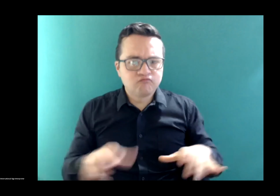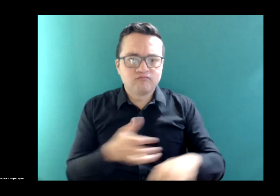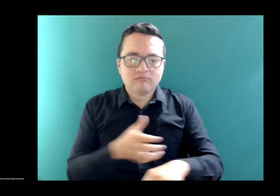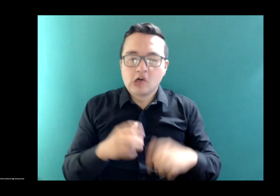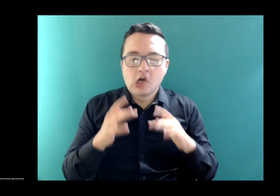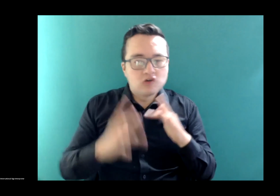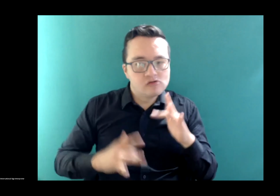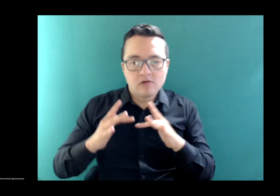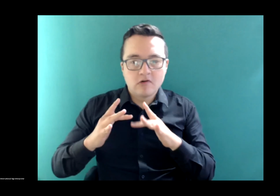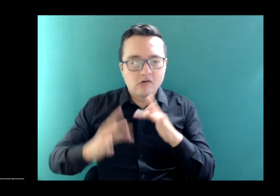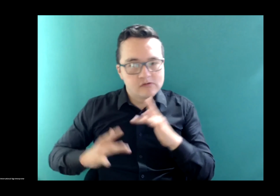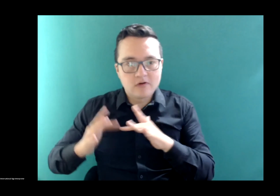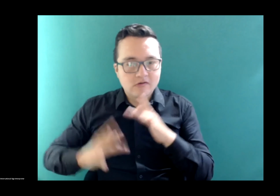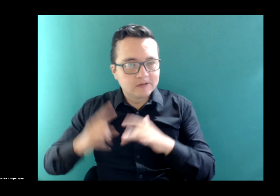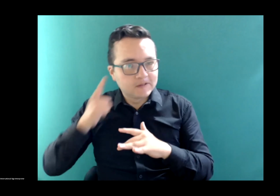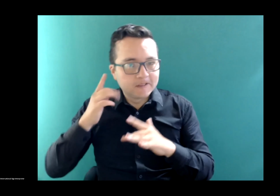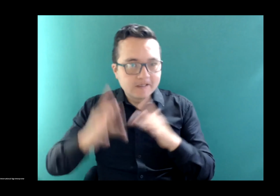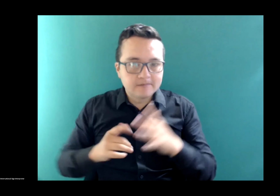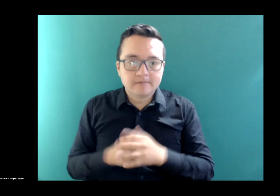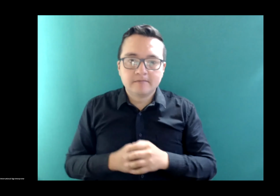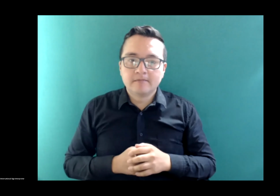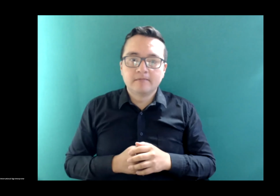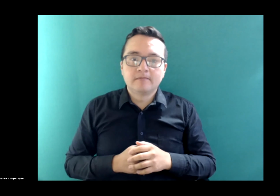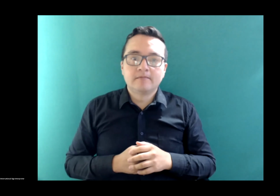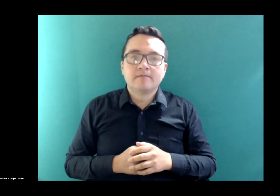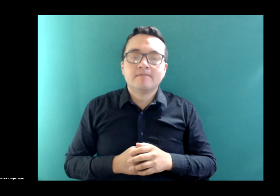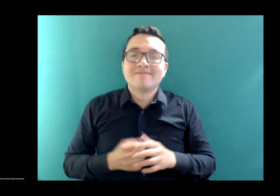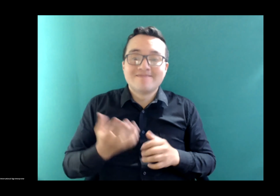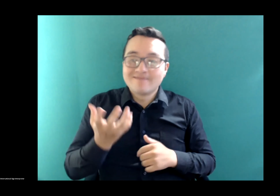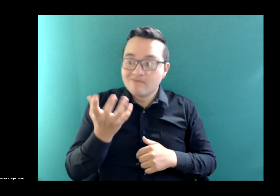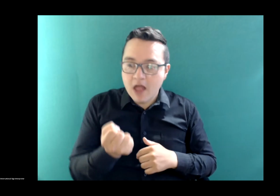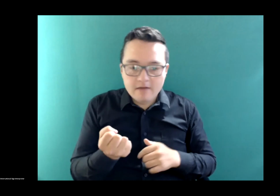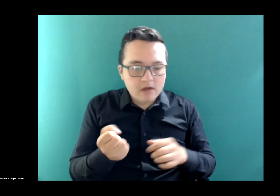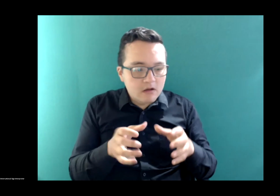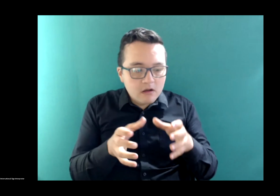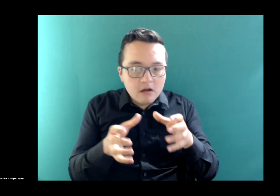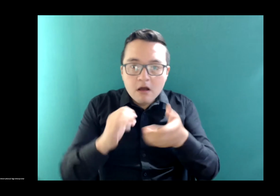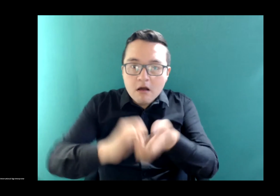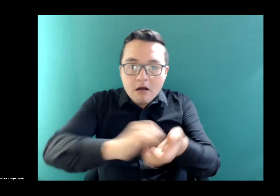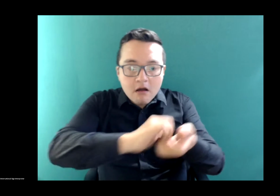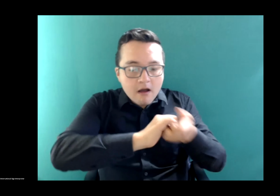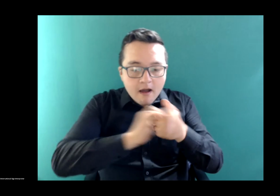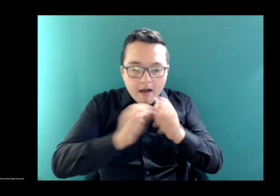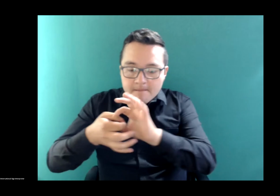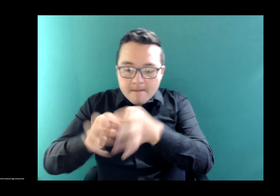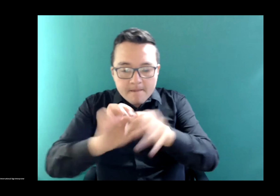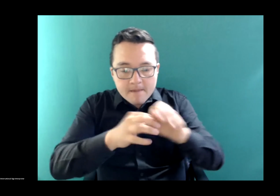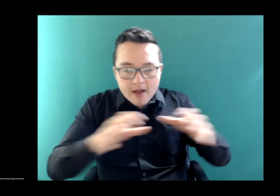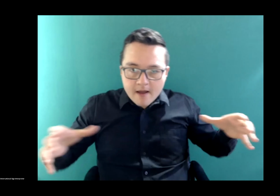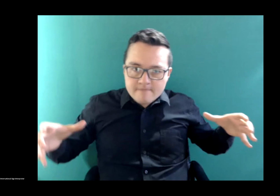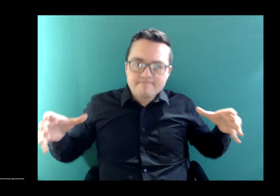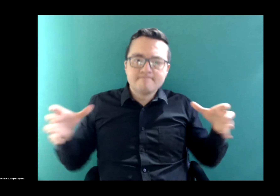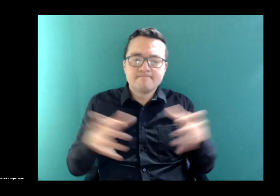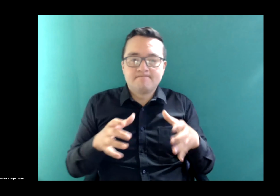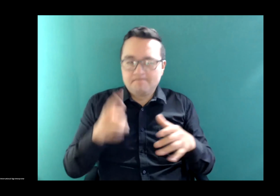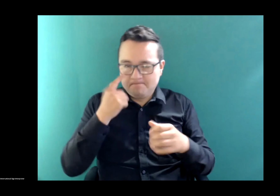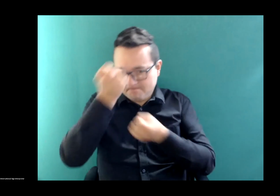But we are very ready. We have a structure.